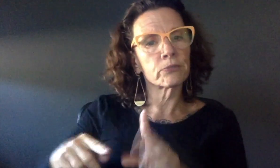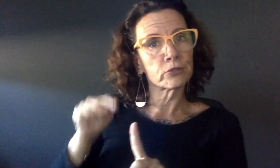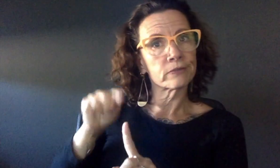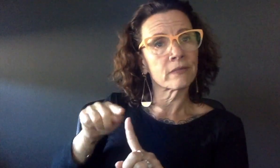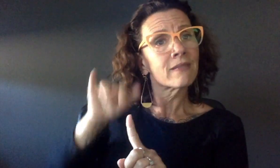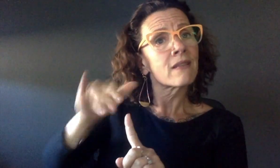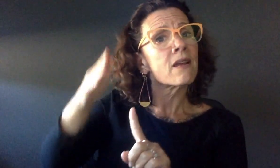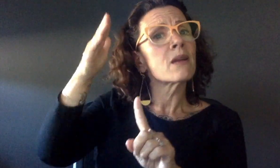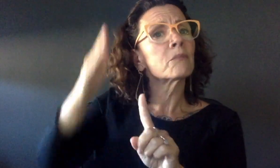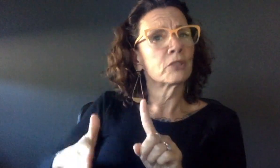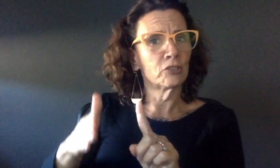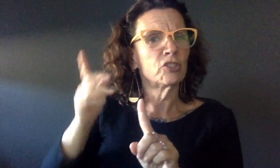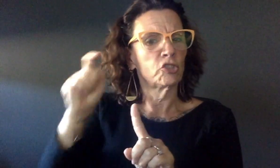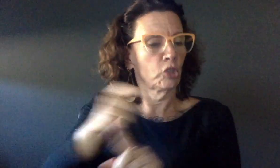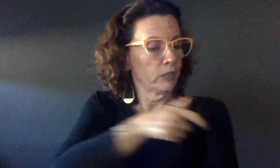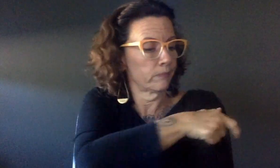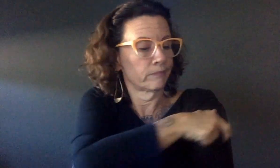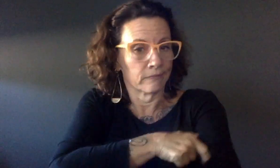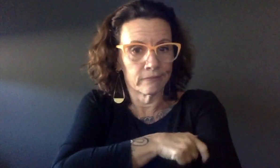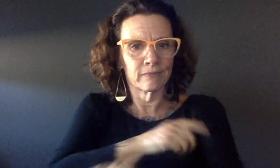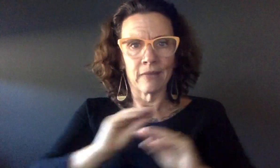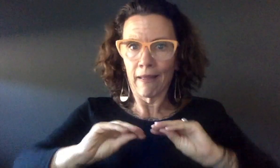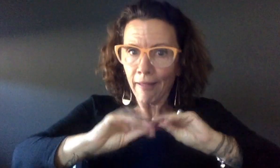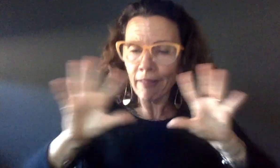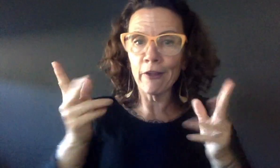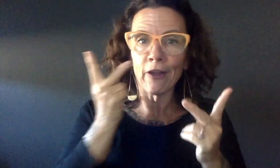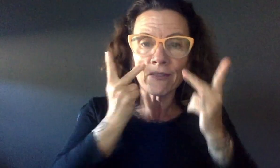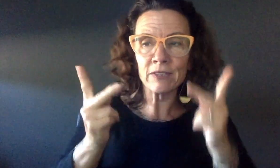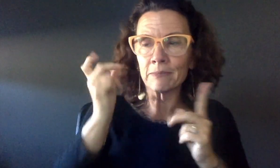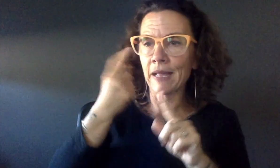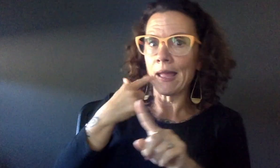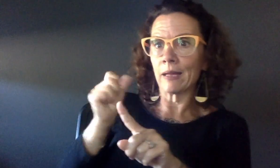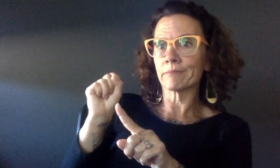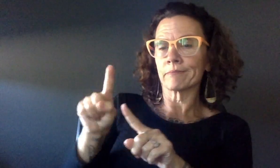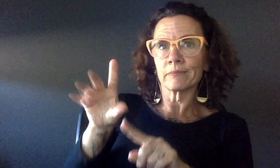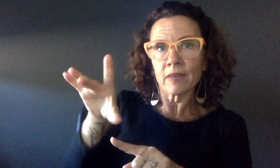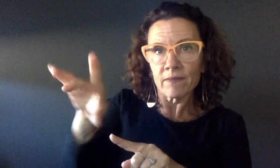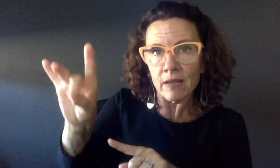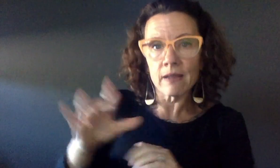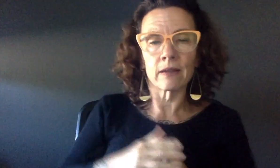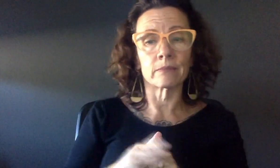Announce them from the mic; have them wear armbands for visibility.